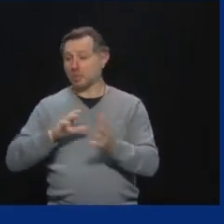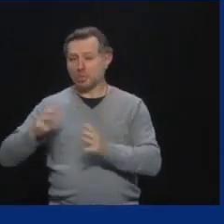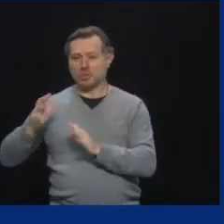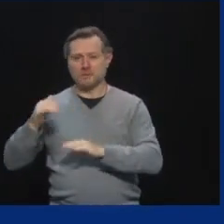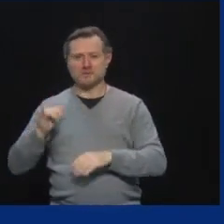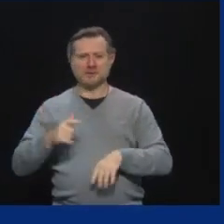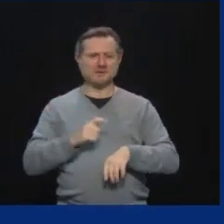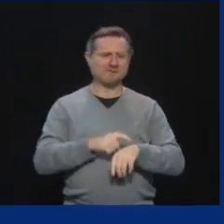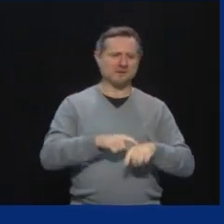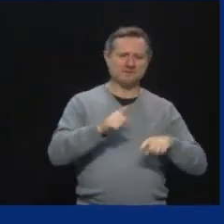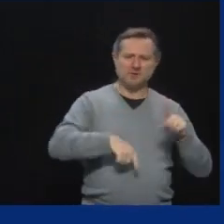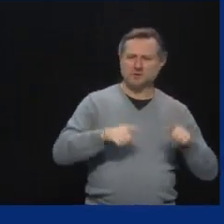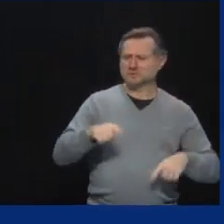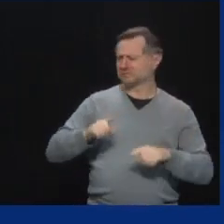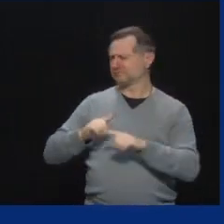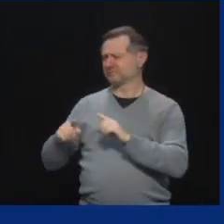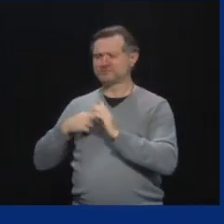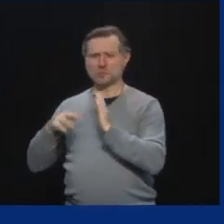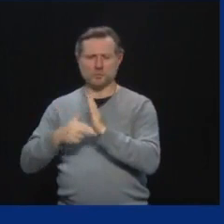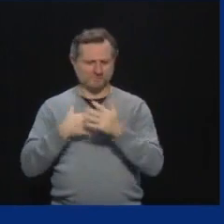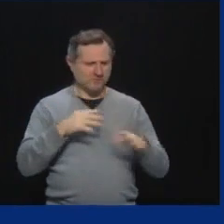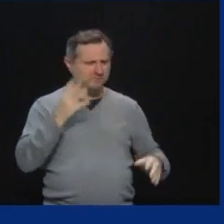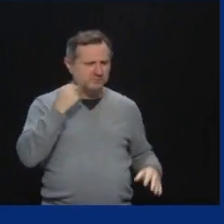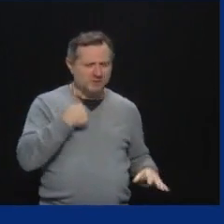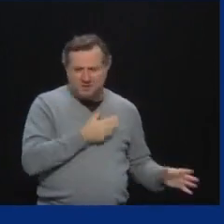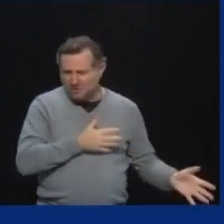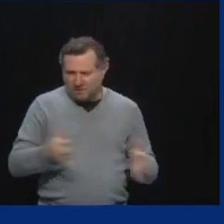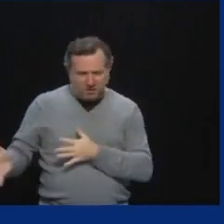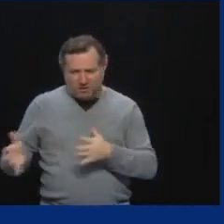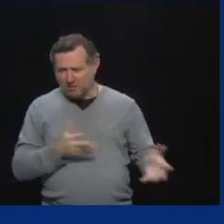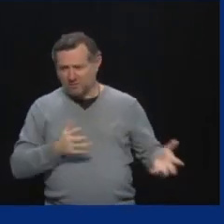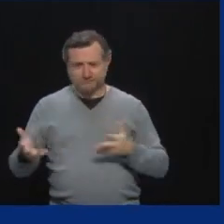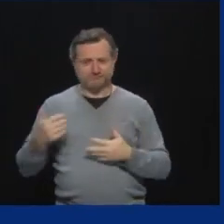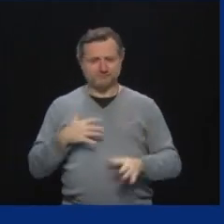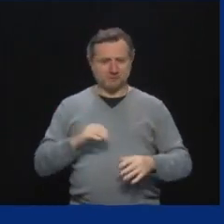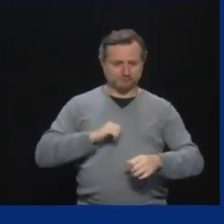official and you get that together, you let the people affected know that if